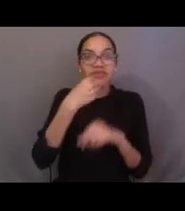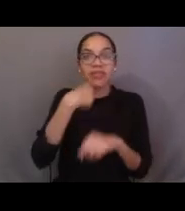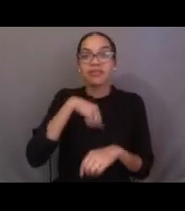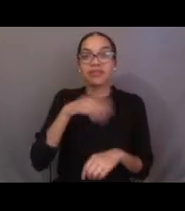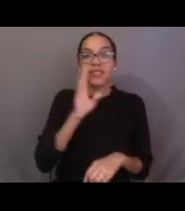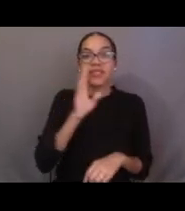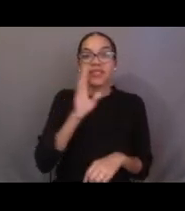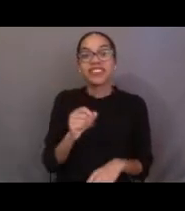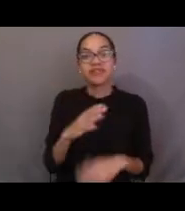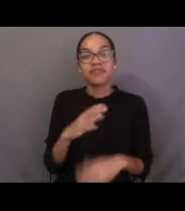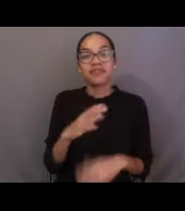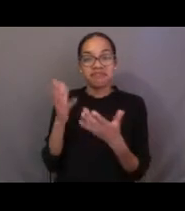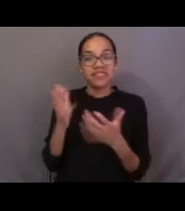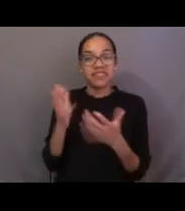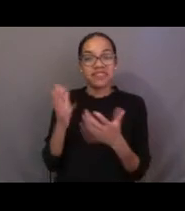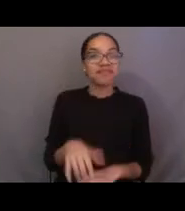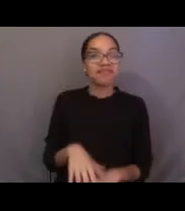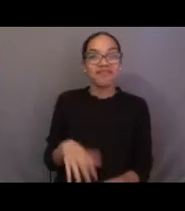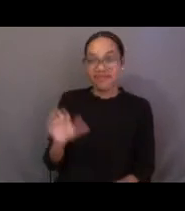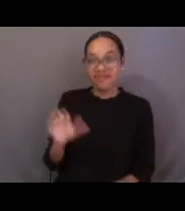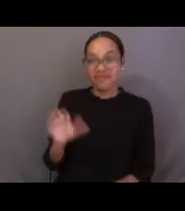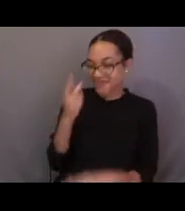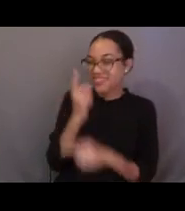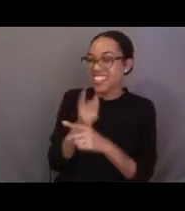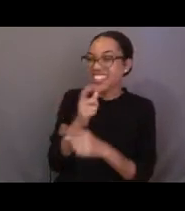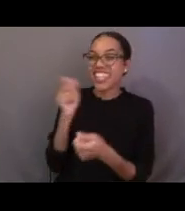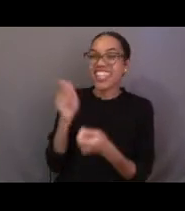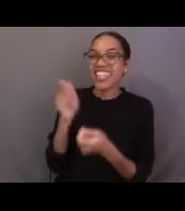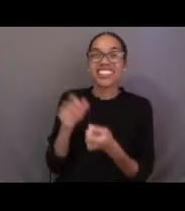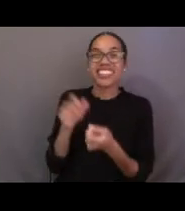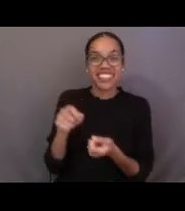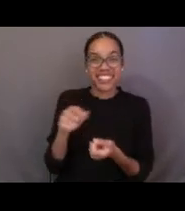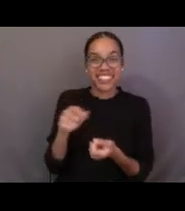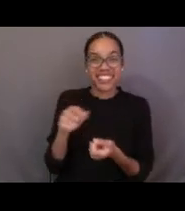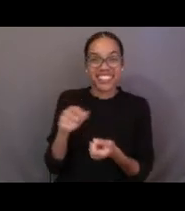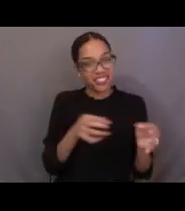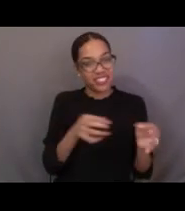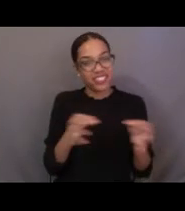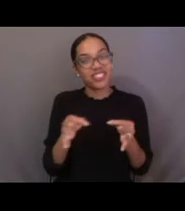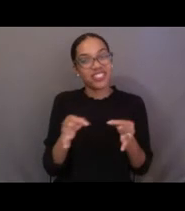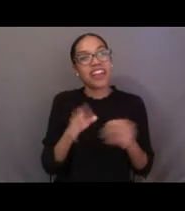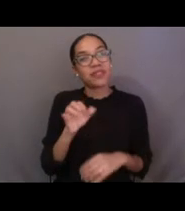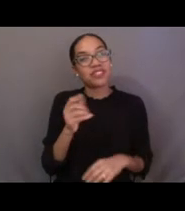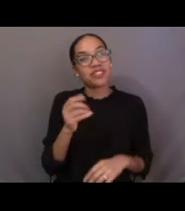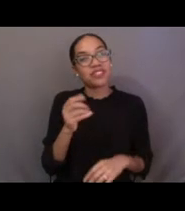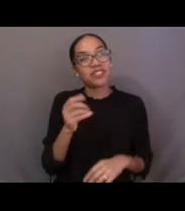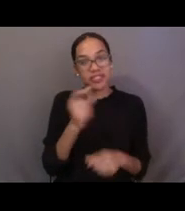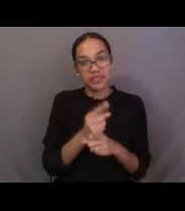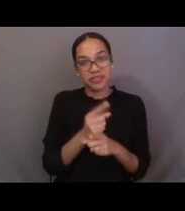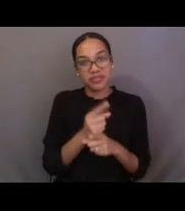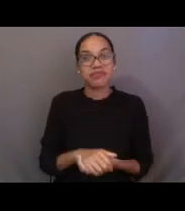All right, and yeah, those are all things that describe oysters. Here we have all sorts of photos.